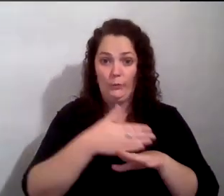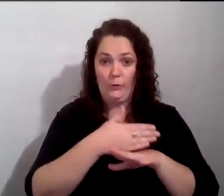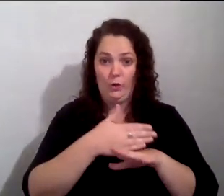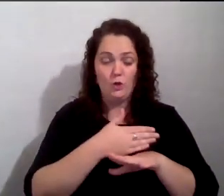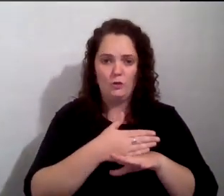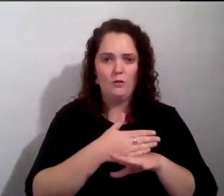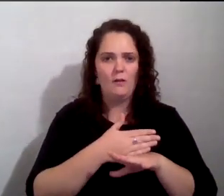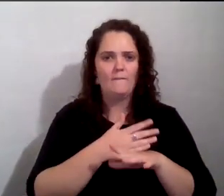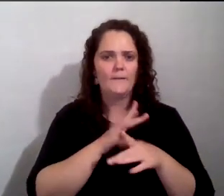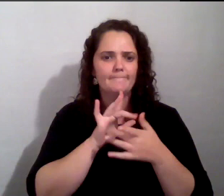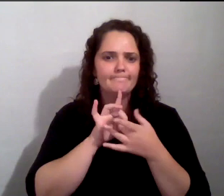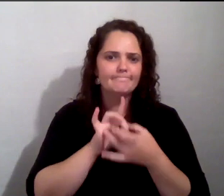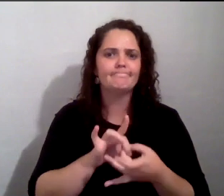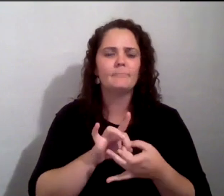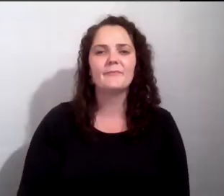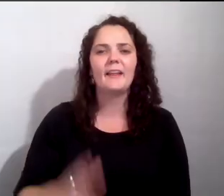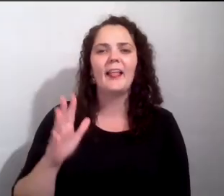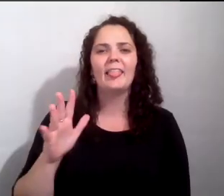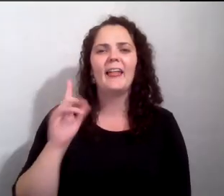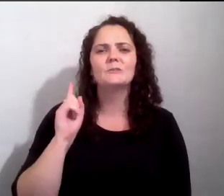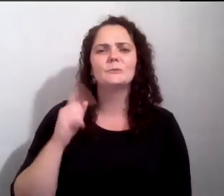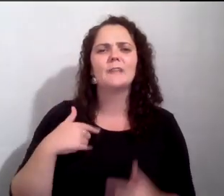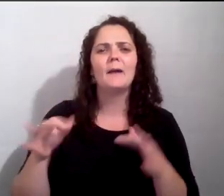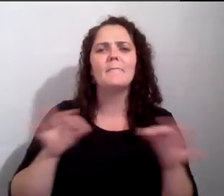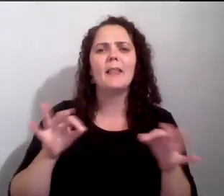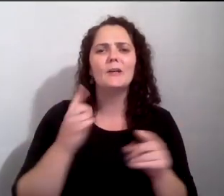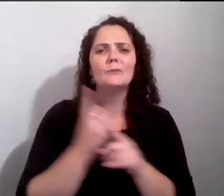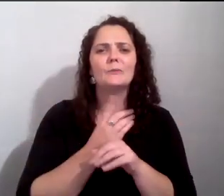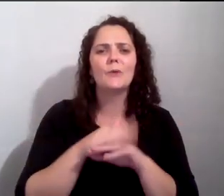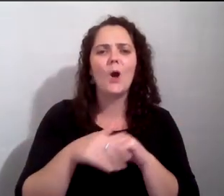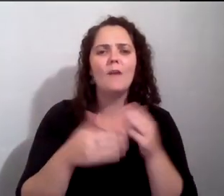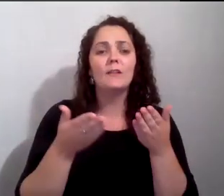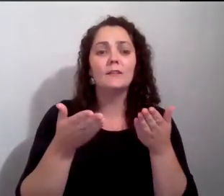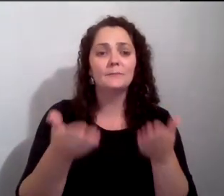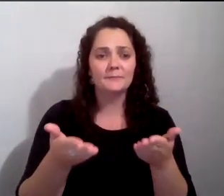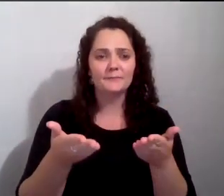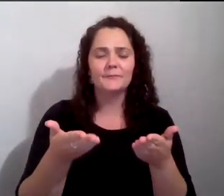material to the history that we're talking about.